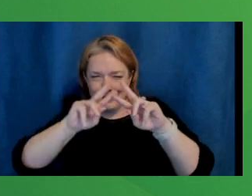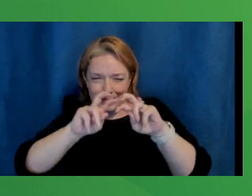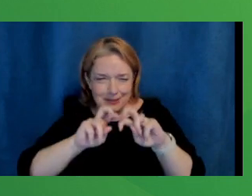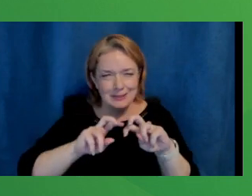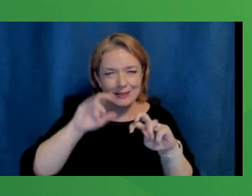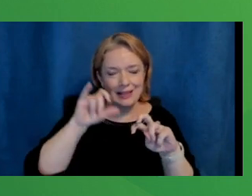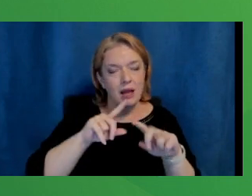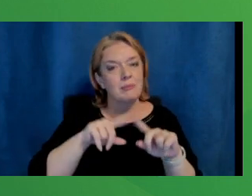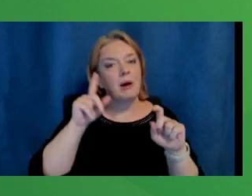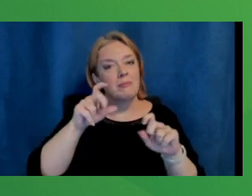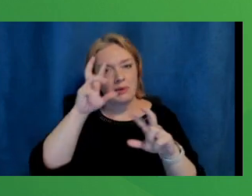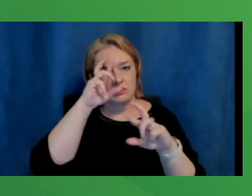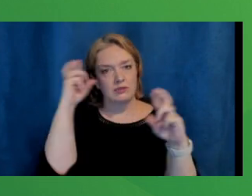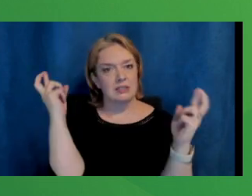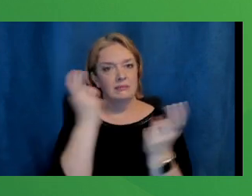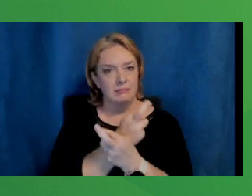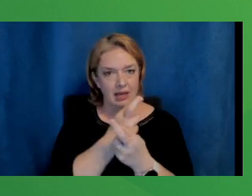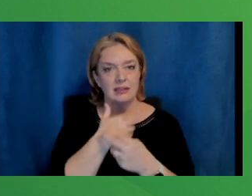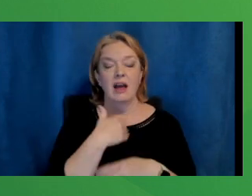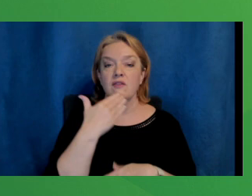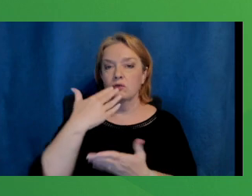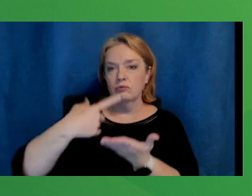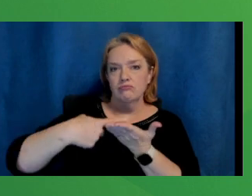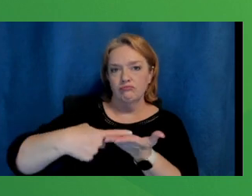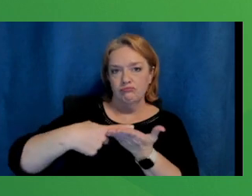a good dialogue. HEIDI GIBSON: